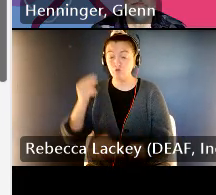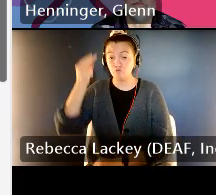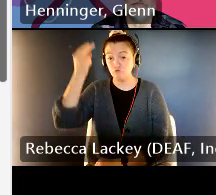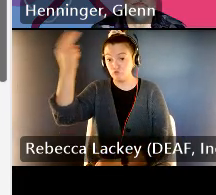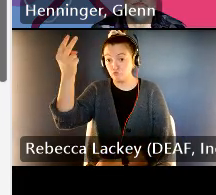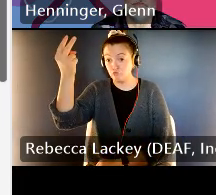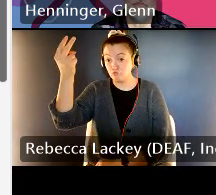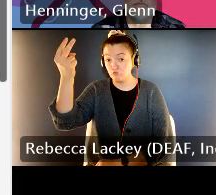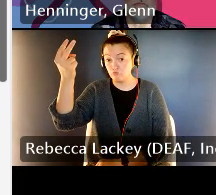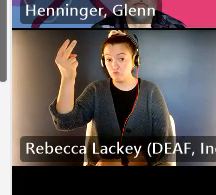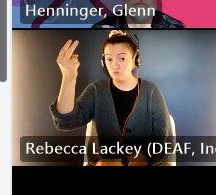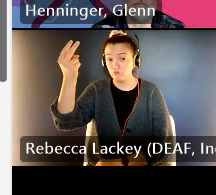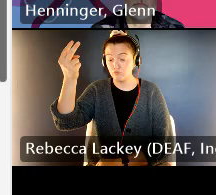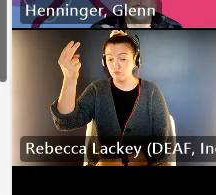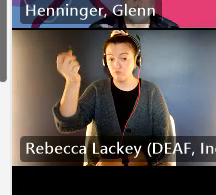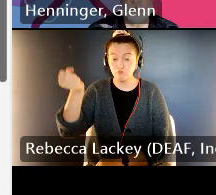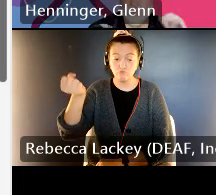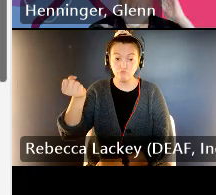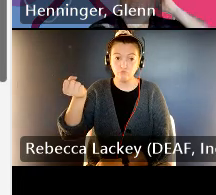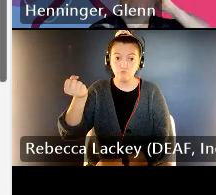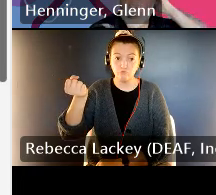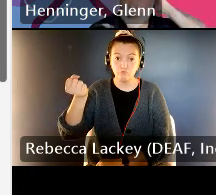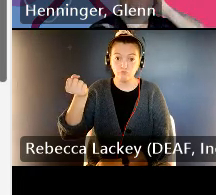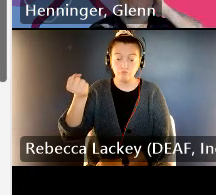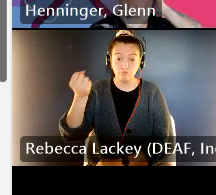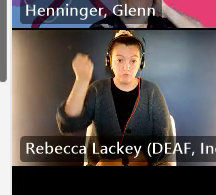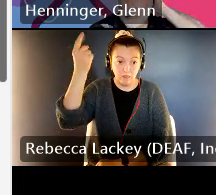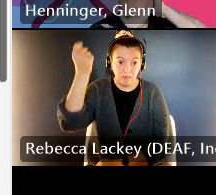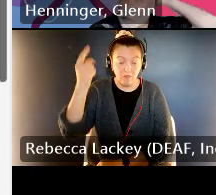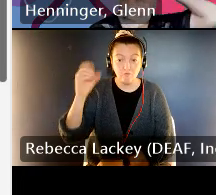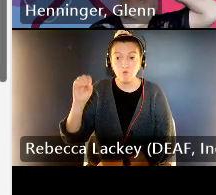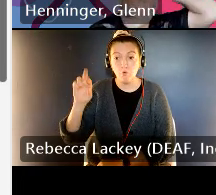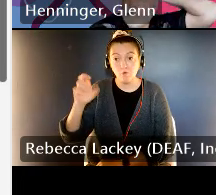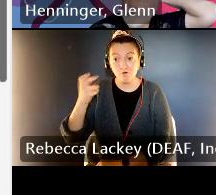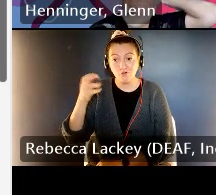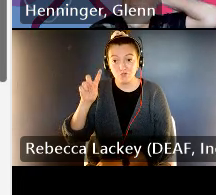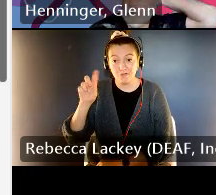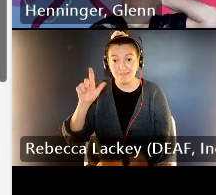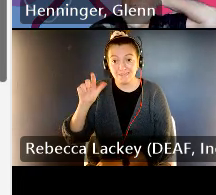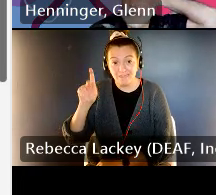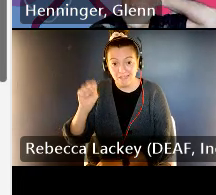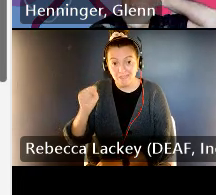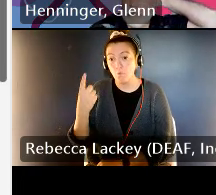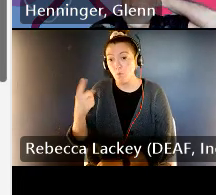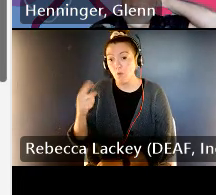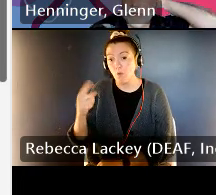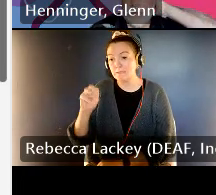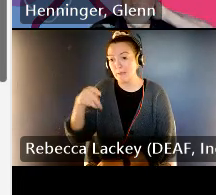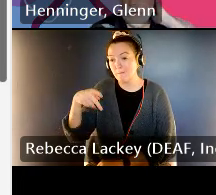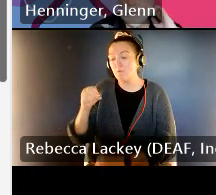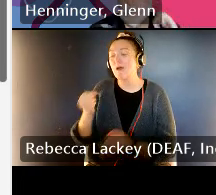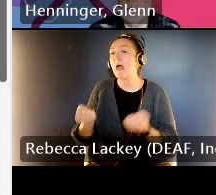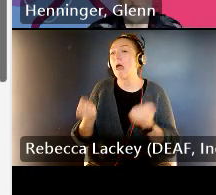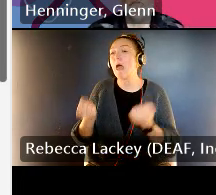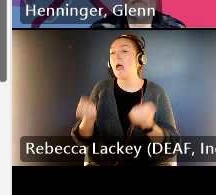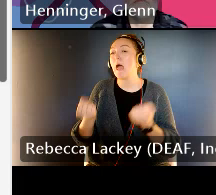for and 11 for Orchard Lakes one on Tempo Drive tells you how many speed humps are